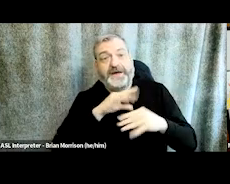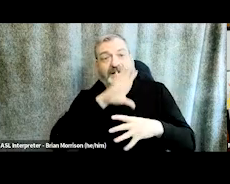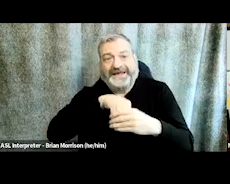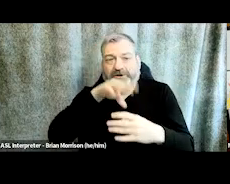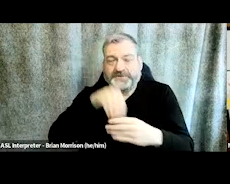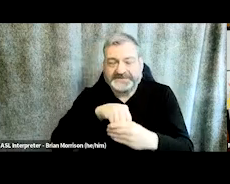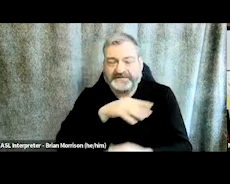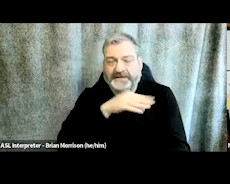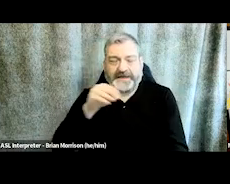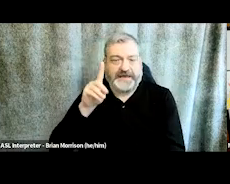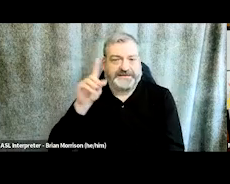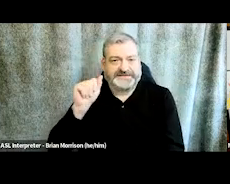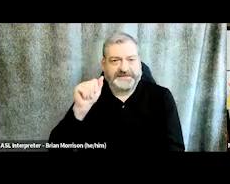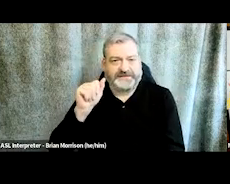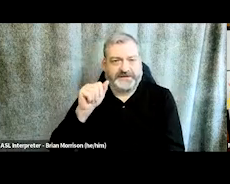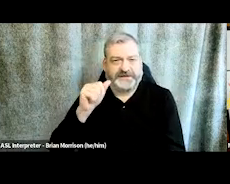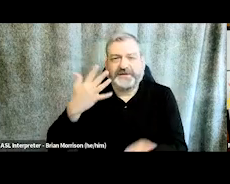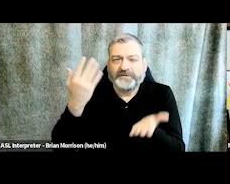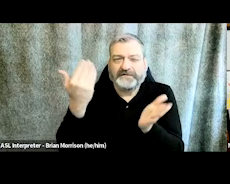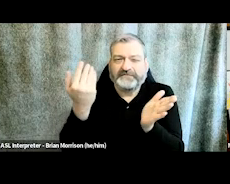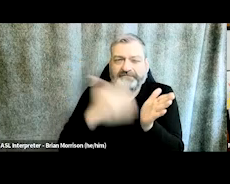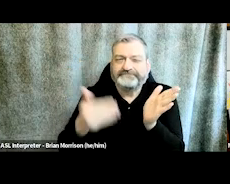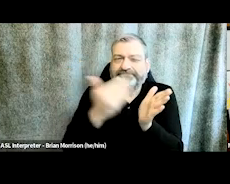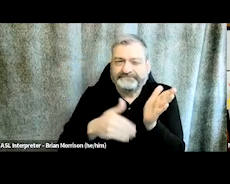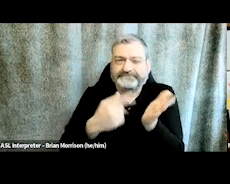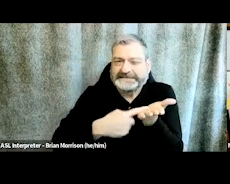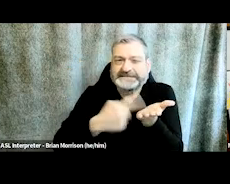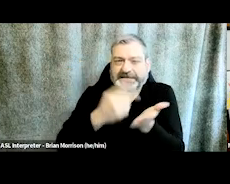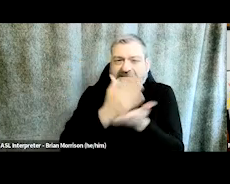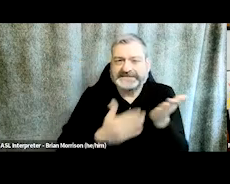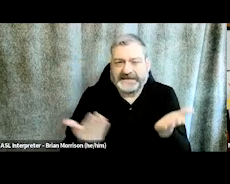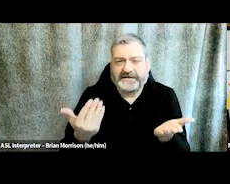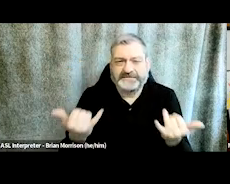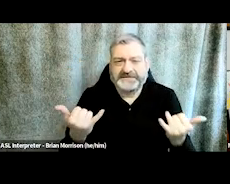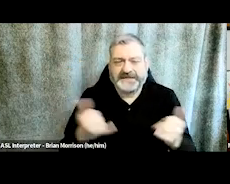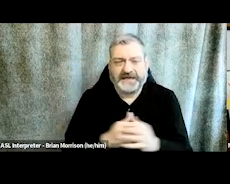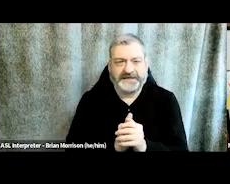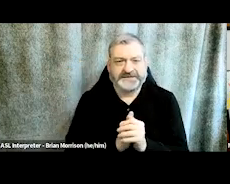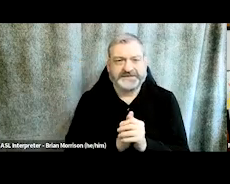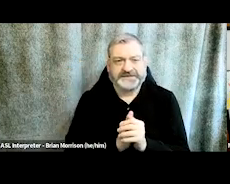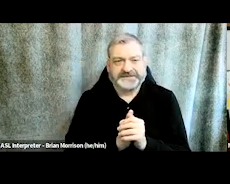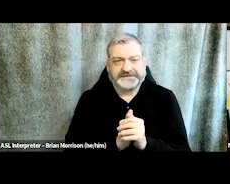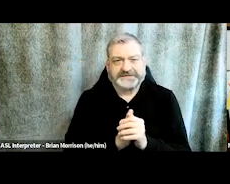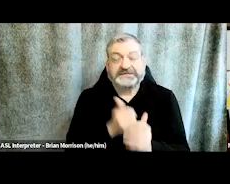and summarizing some of the things that we've already addressed today. There are a few statistics that you'll see.